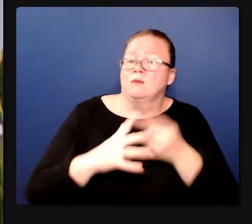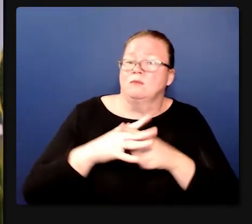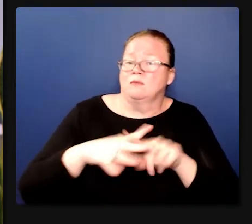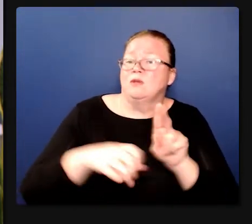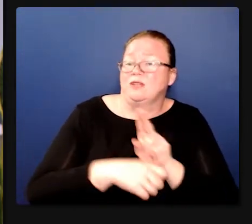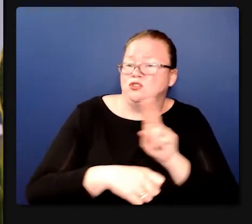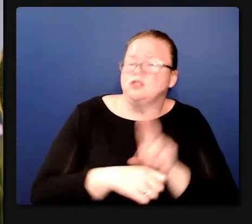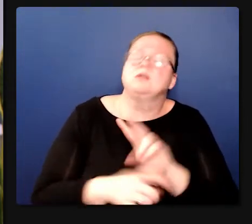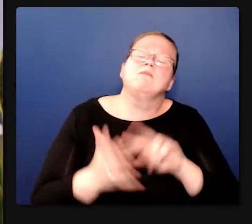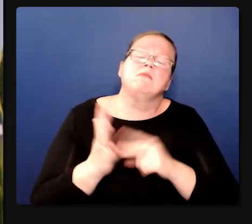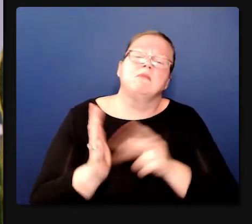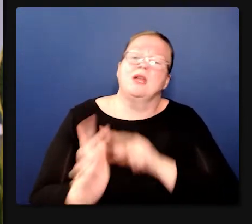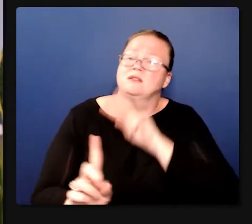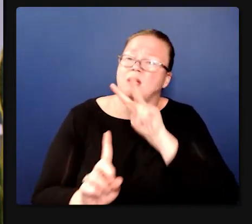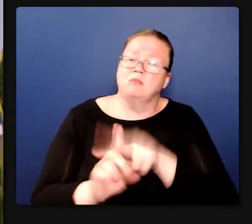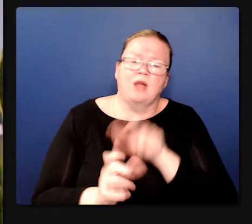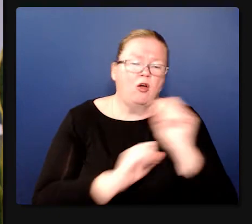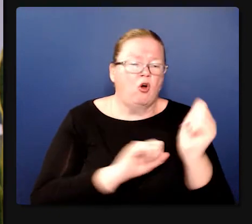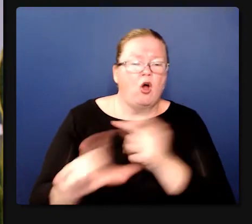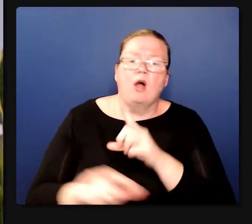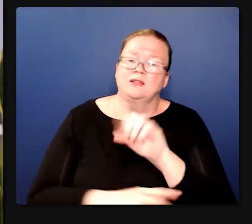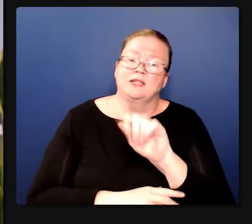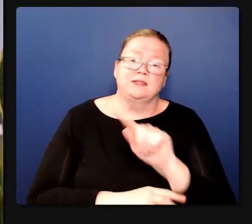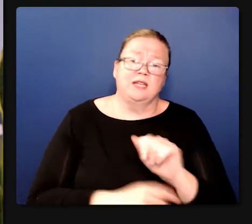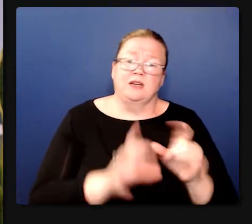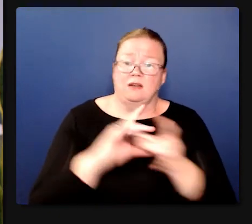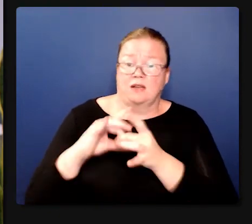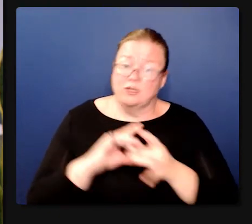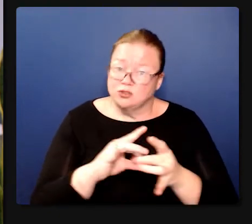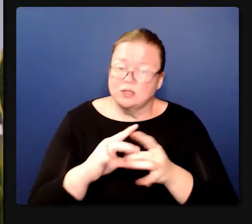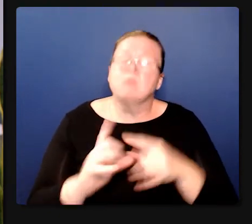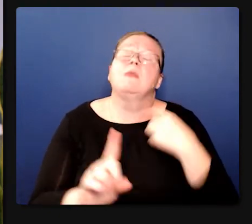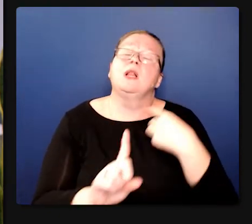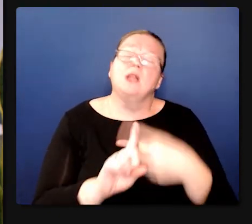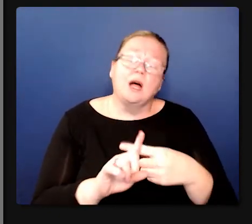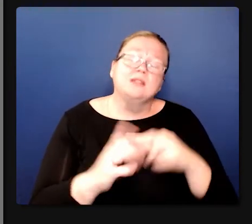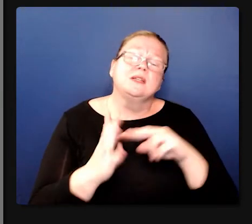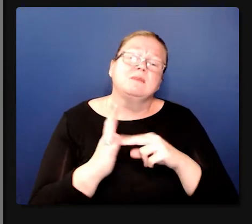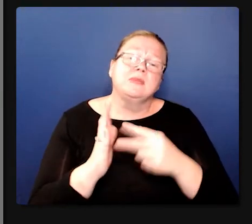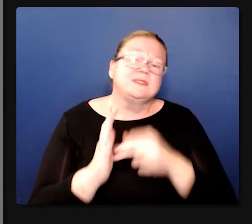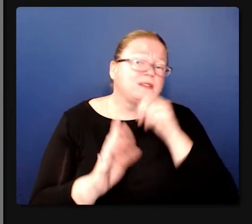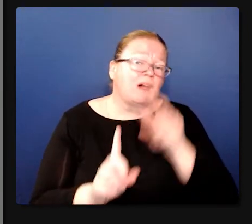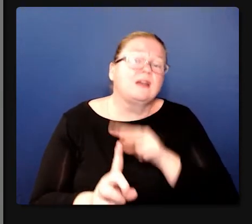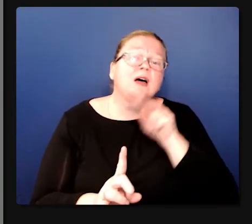That means it applies to all your data connections. It also means it does not apply to PlayStream.